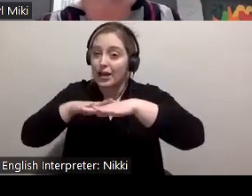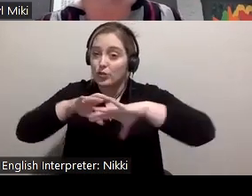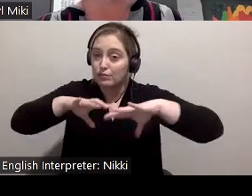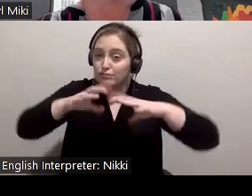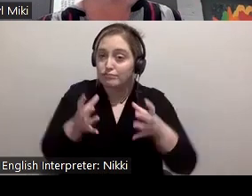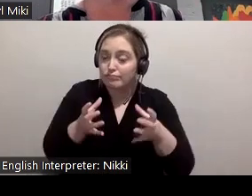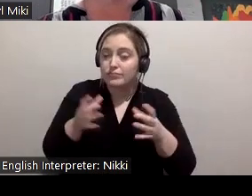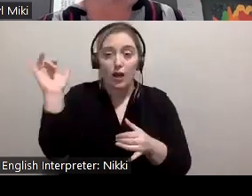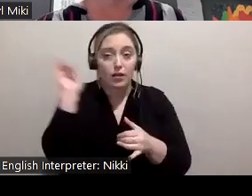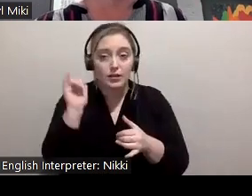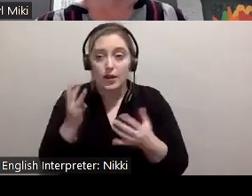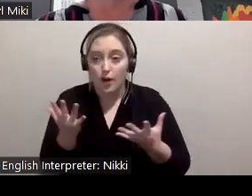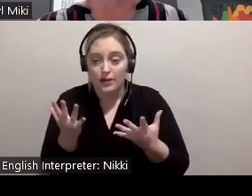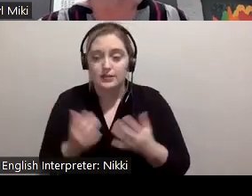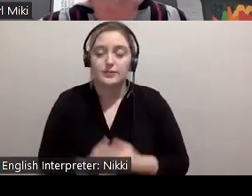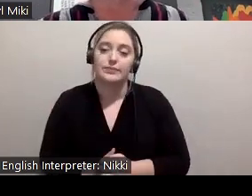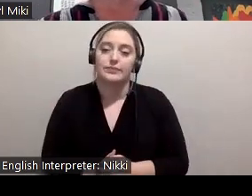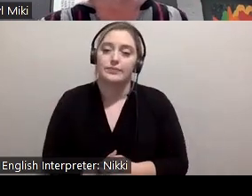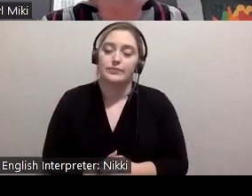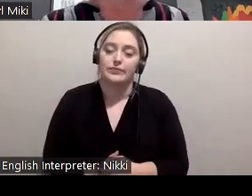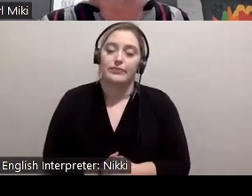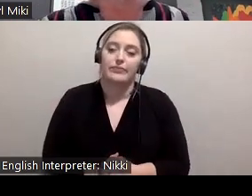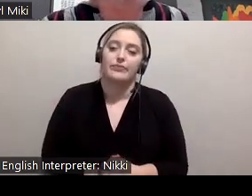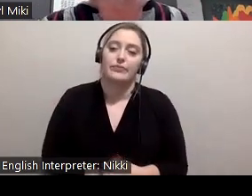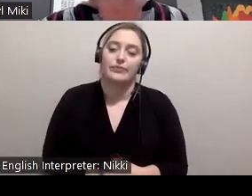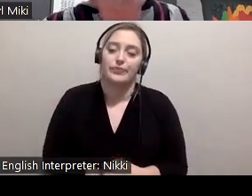your organization. Uh we'll also ask you to tell us how